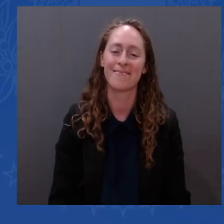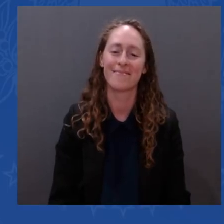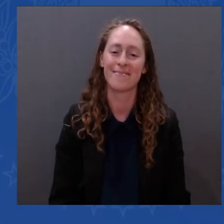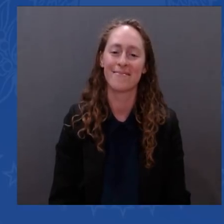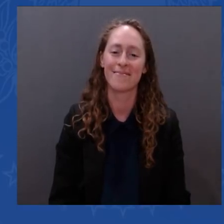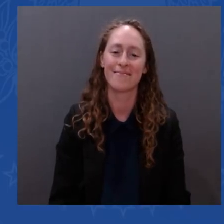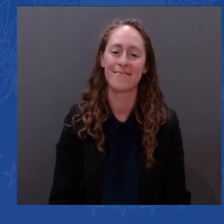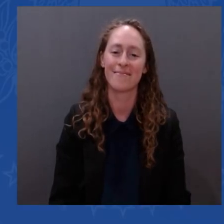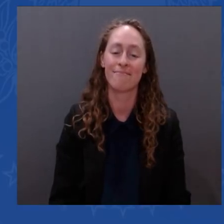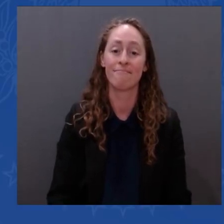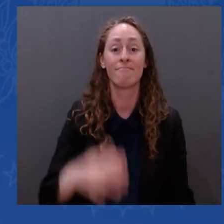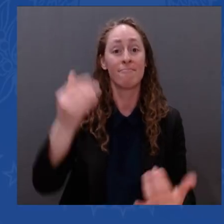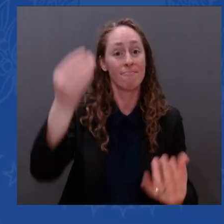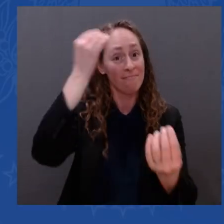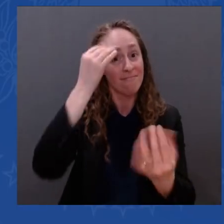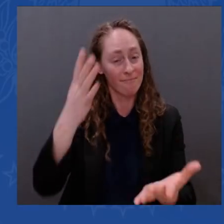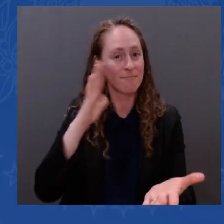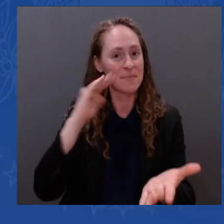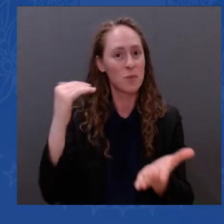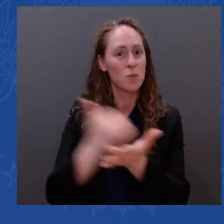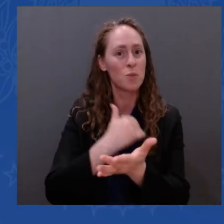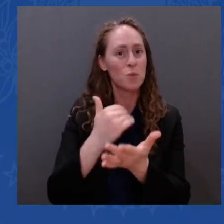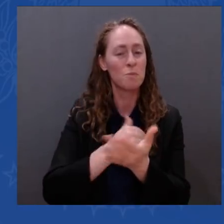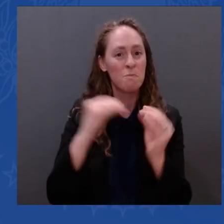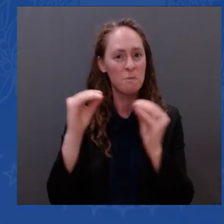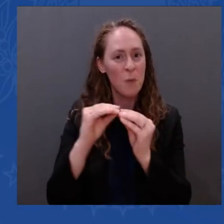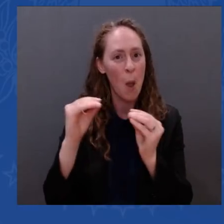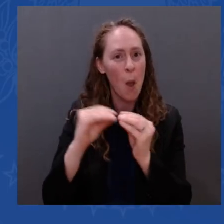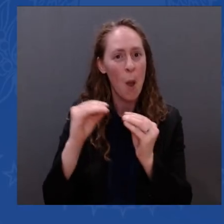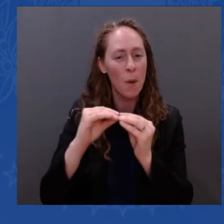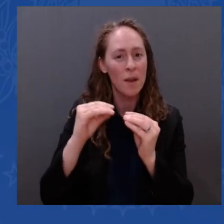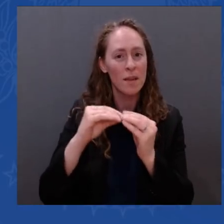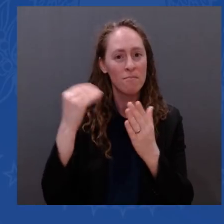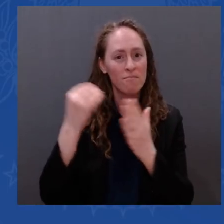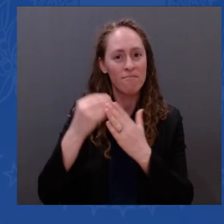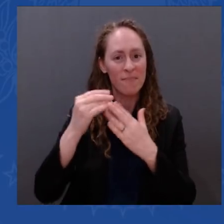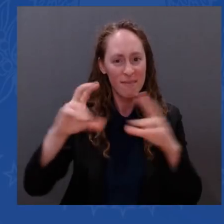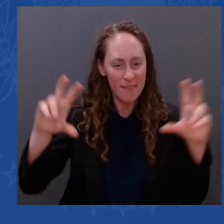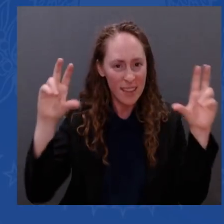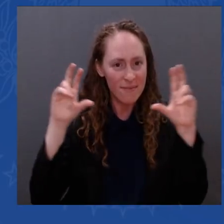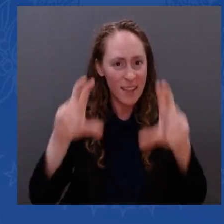Hyundai Motor Group plans to invest an additional 5 billion through 2025,